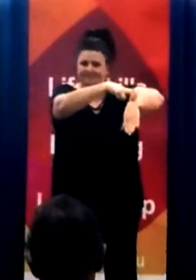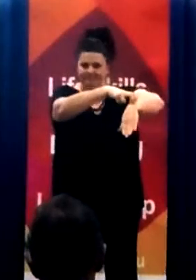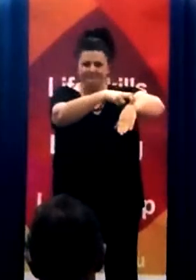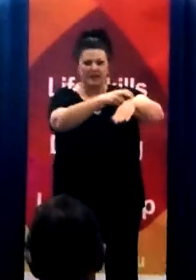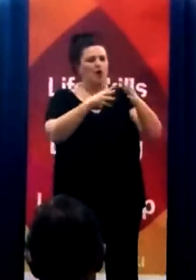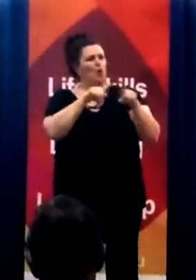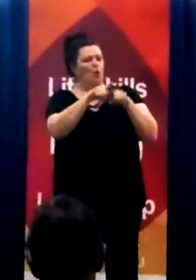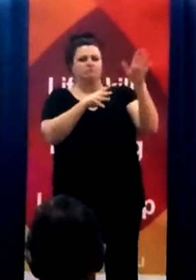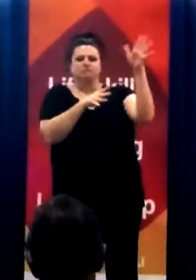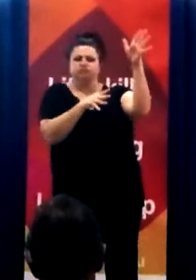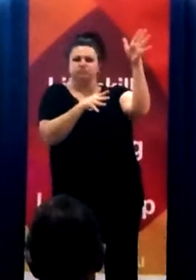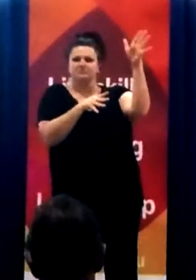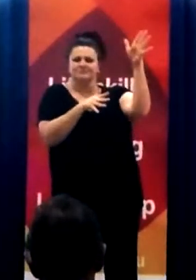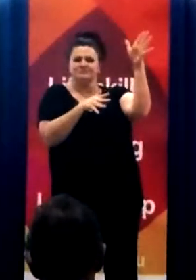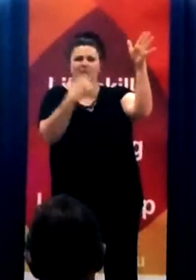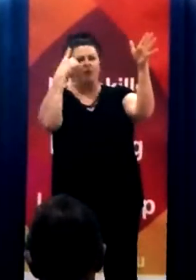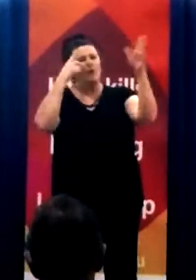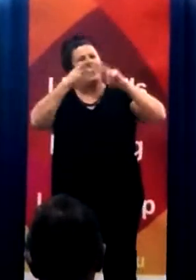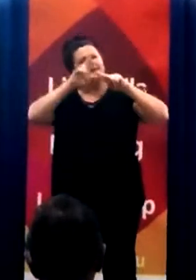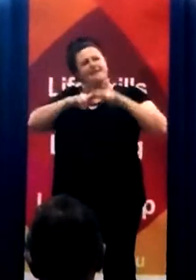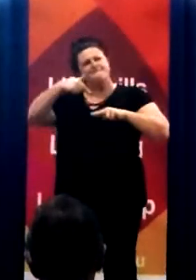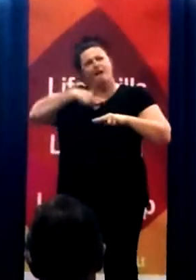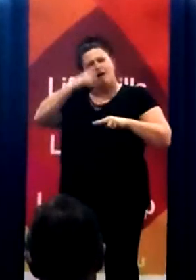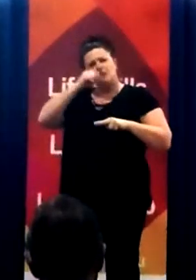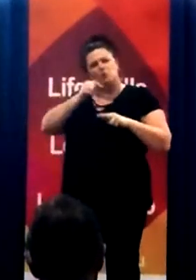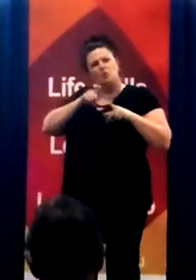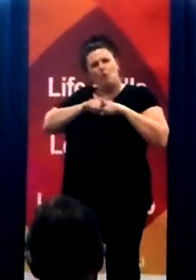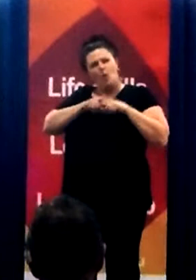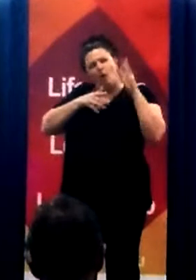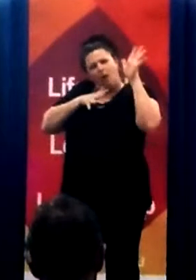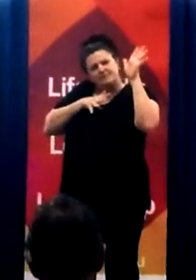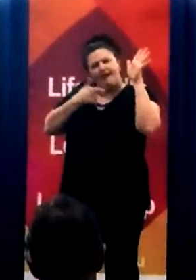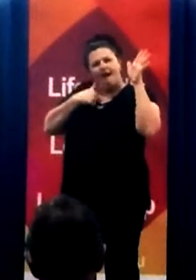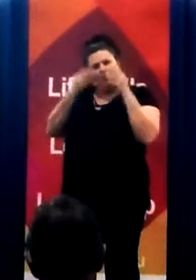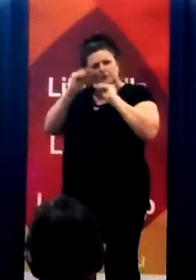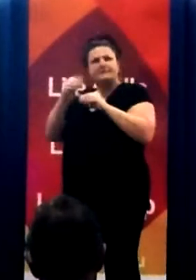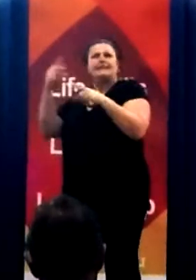I thought maybe if I could learn Auslan, I could teach Deaf children mathematics and science.